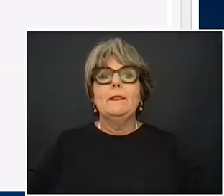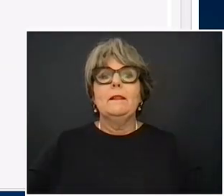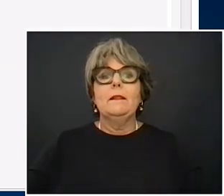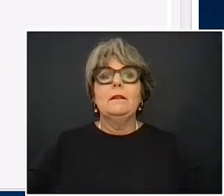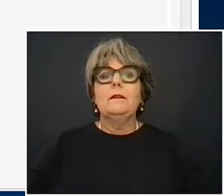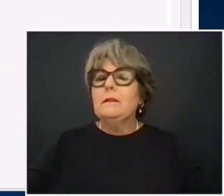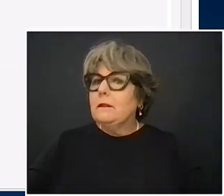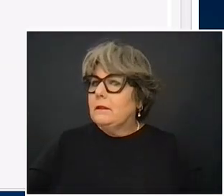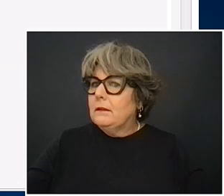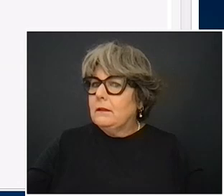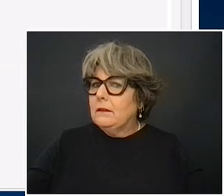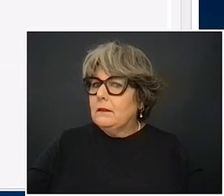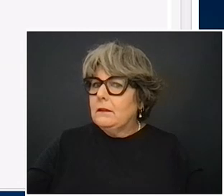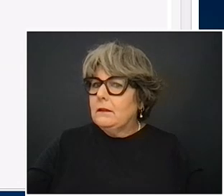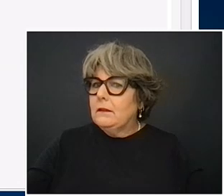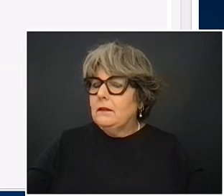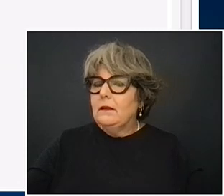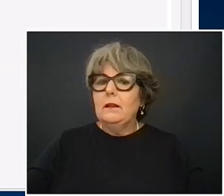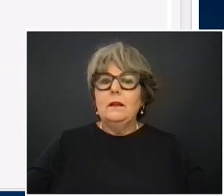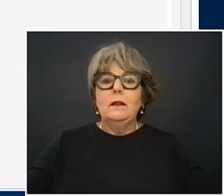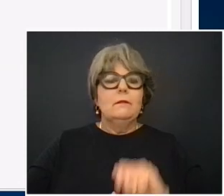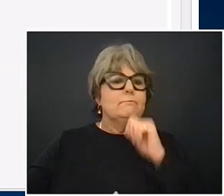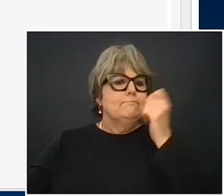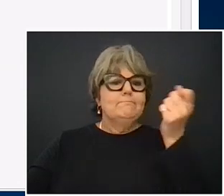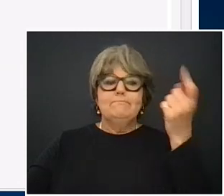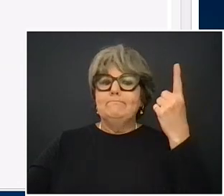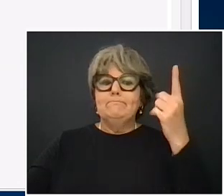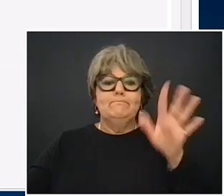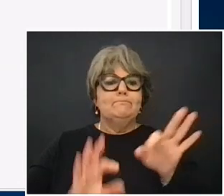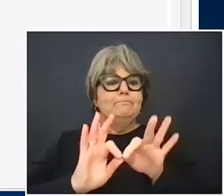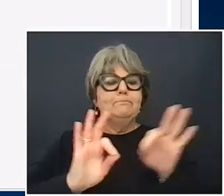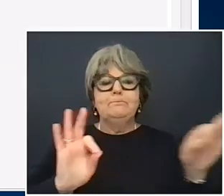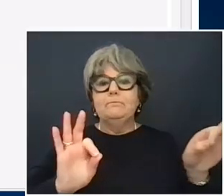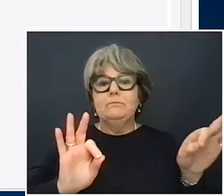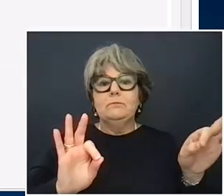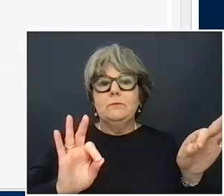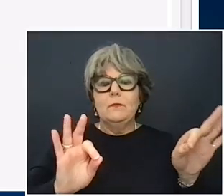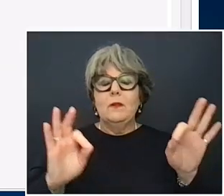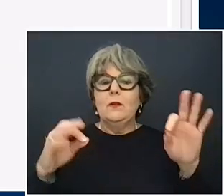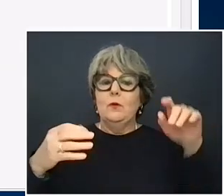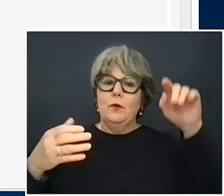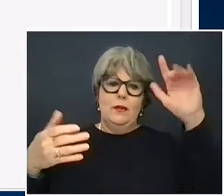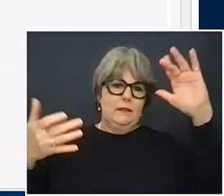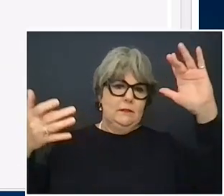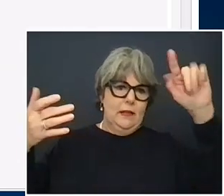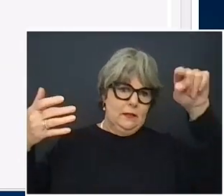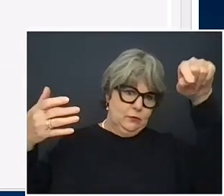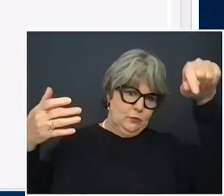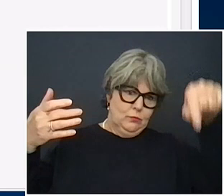mean, so yes, you answered my question. I don't understand this because when I scroll down to see what exactly a teach